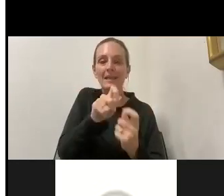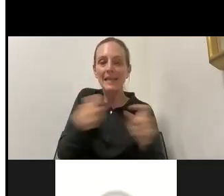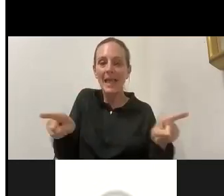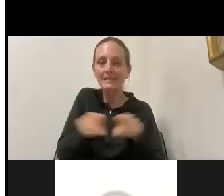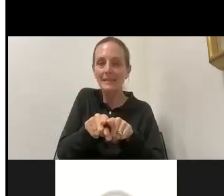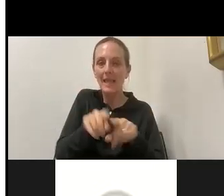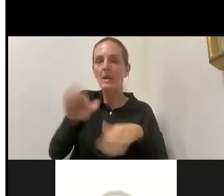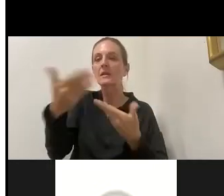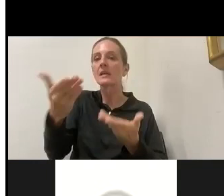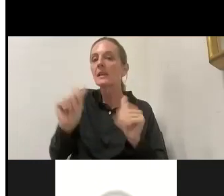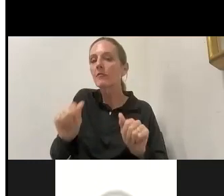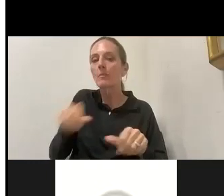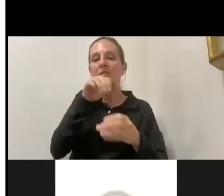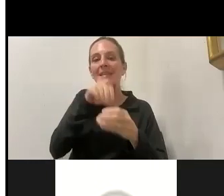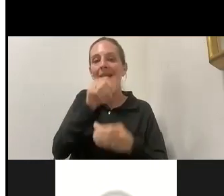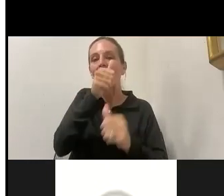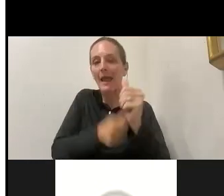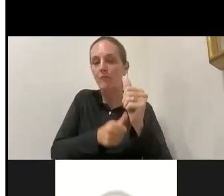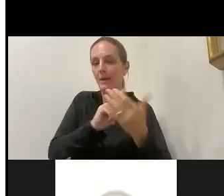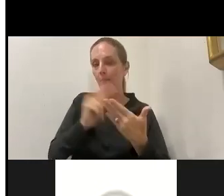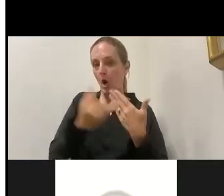Yeah, I think that's just a really important thing. I’ve mentioned before, it could be a